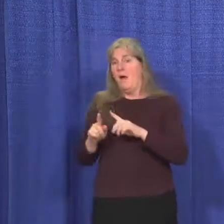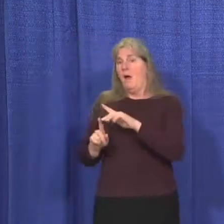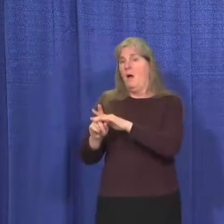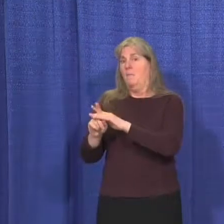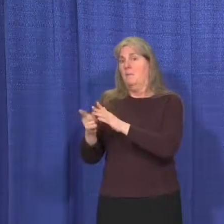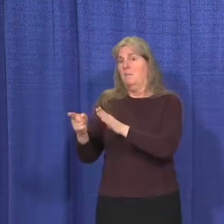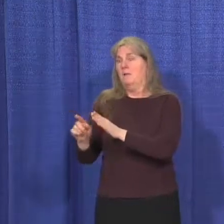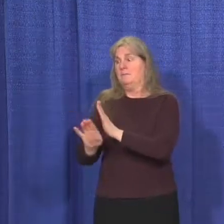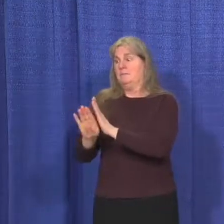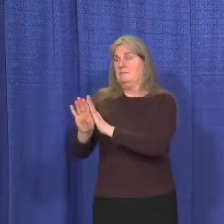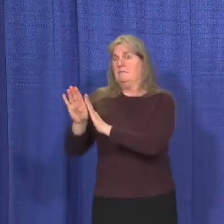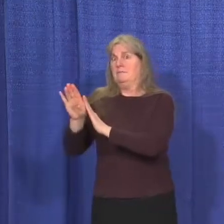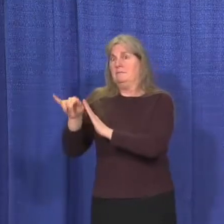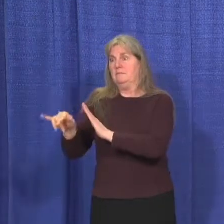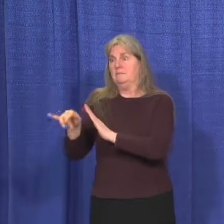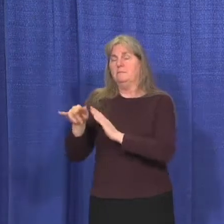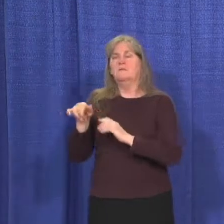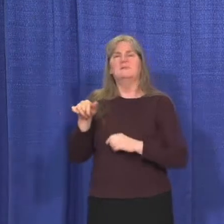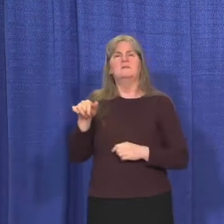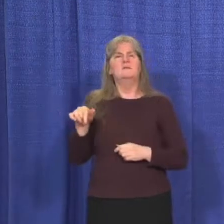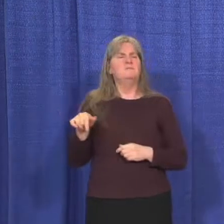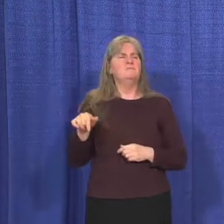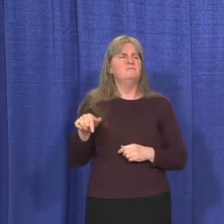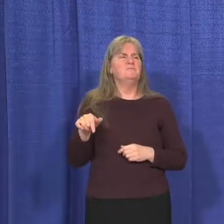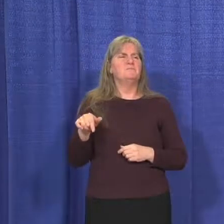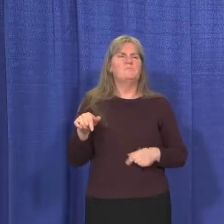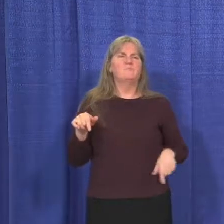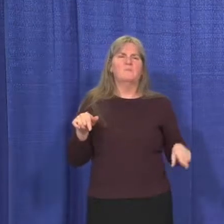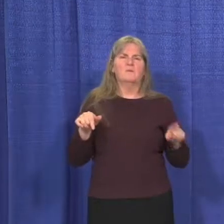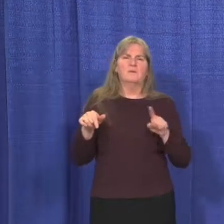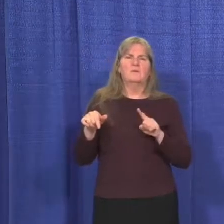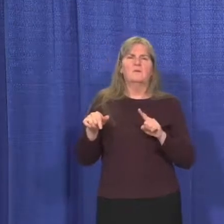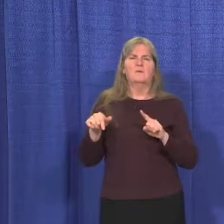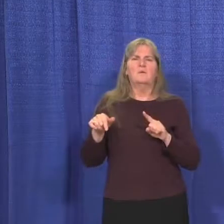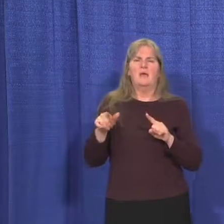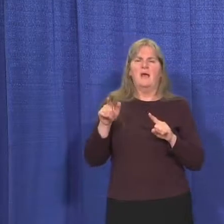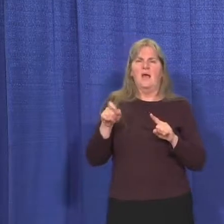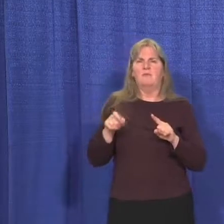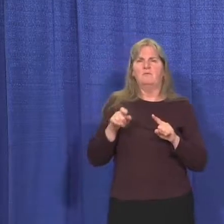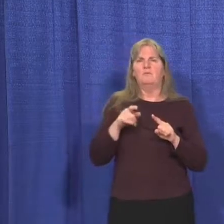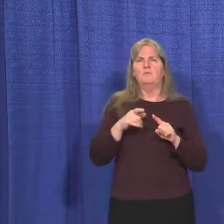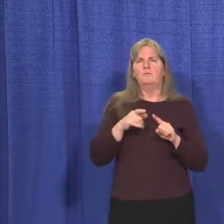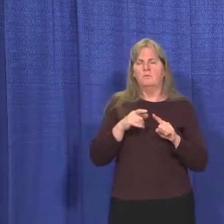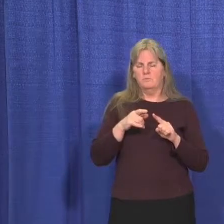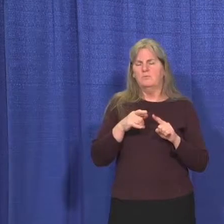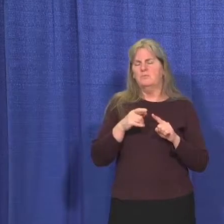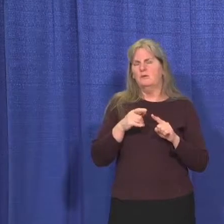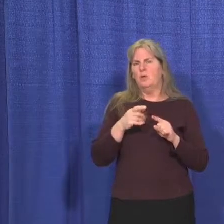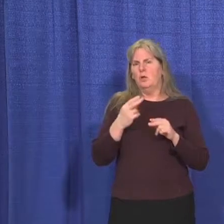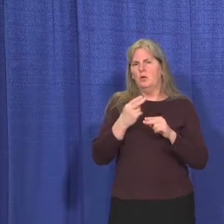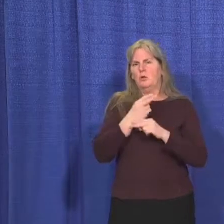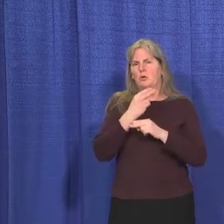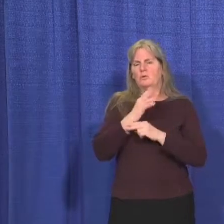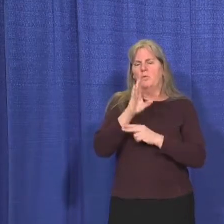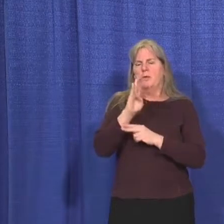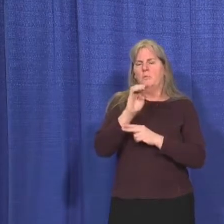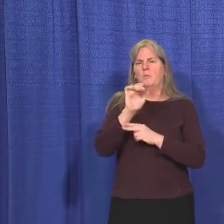point, then we would have to look forward to a booster that